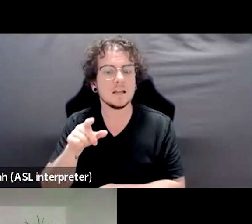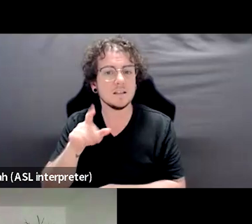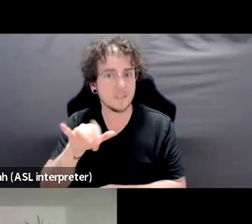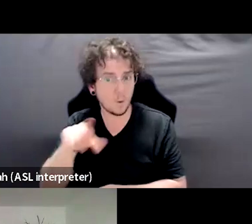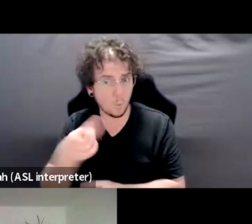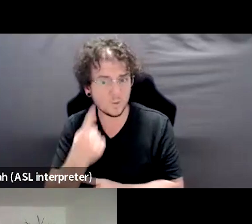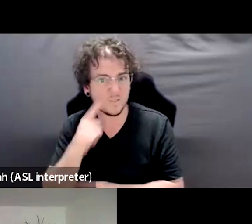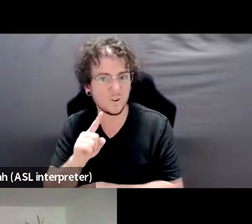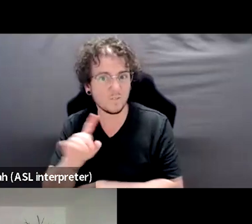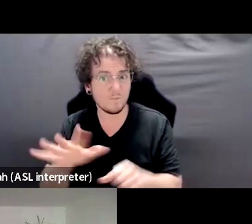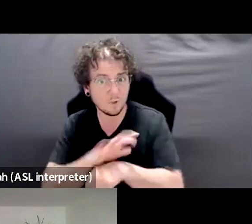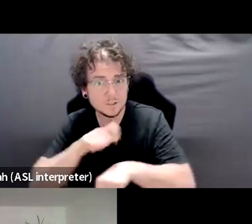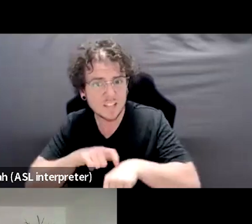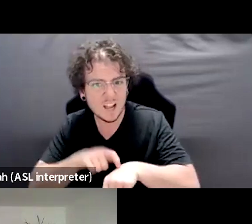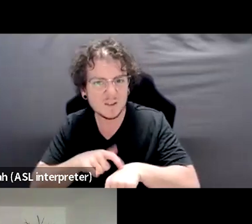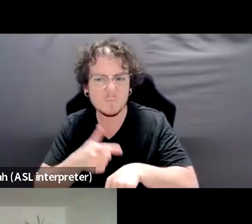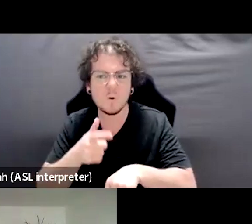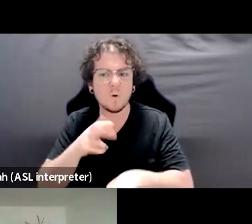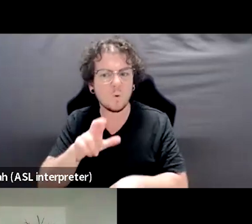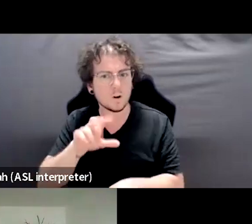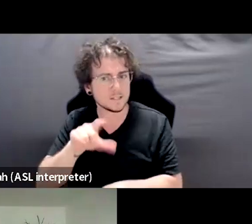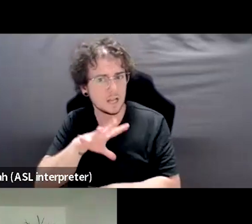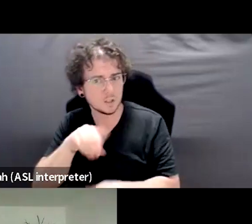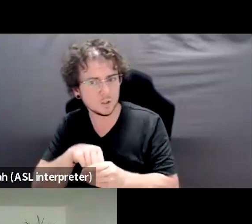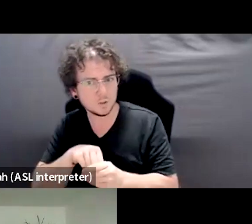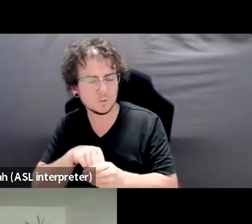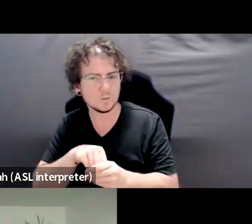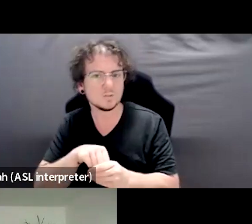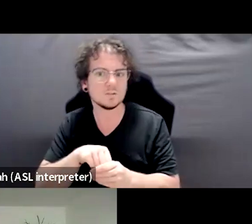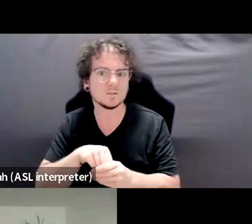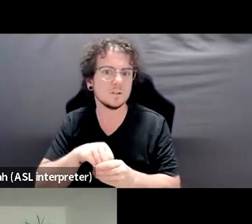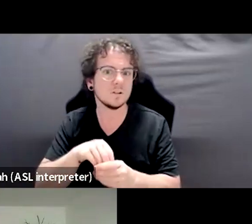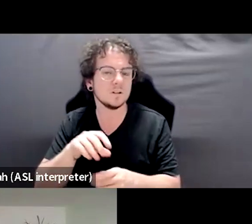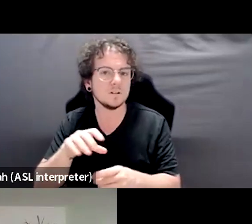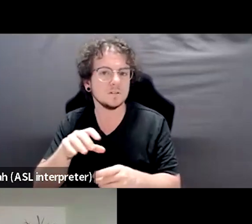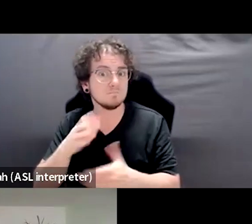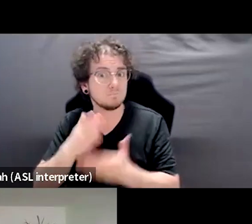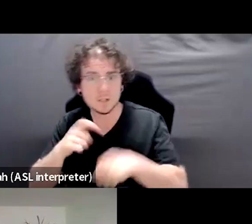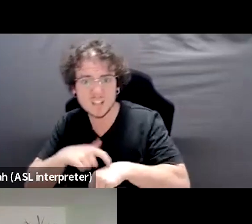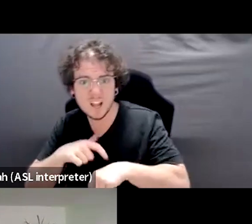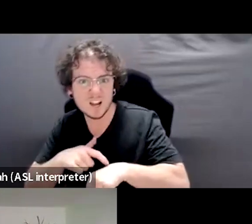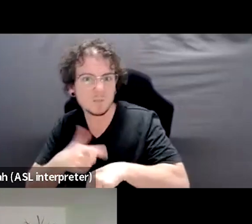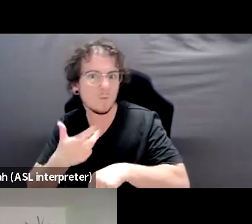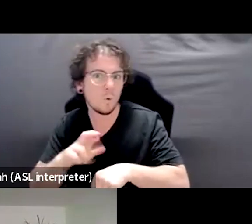workers and remote versus in-office? Dani: Yeah, so in terms of full-time versus